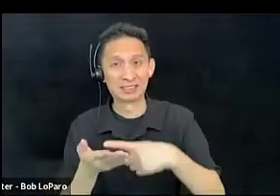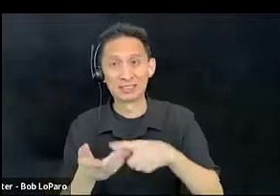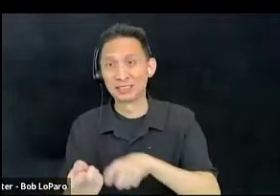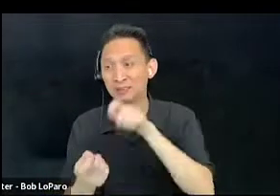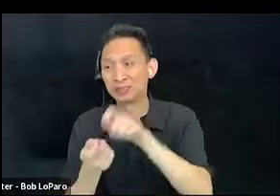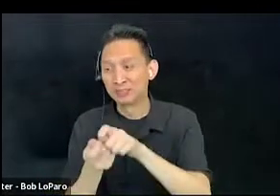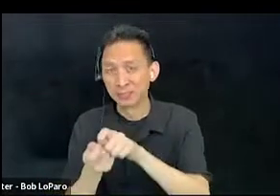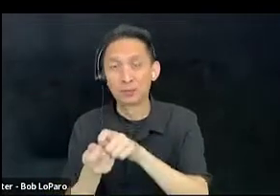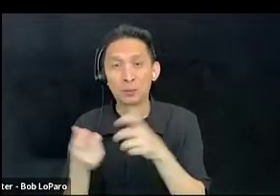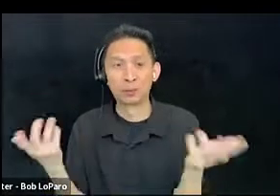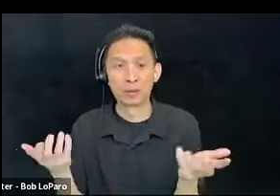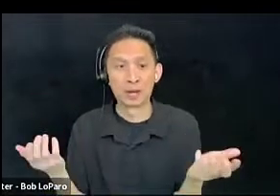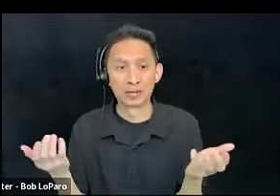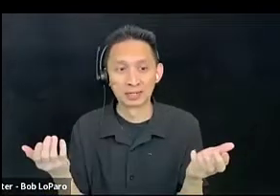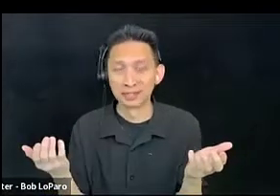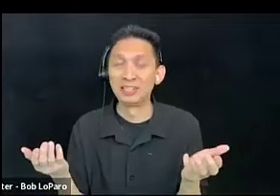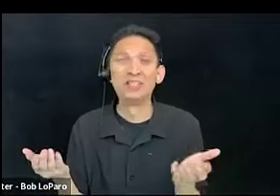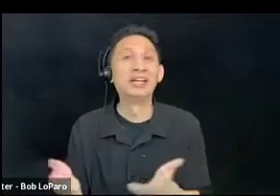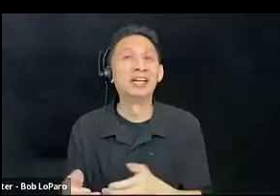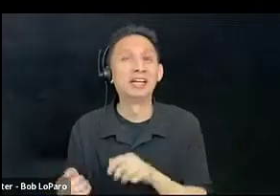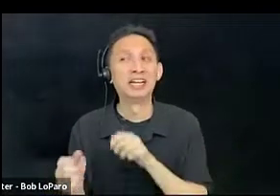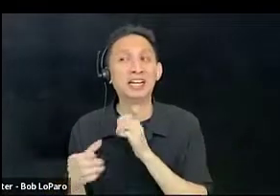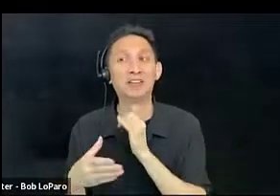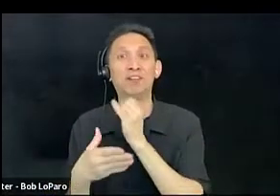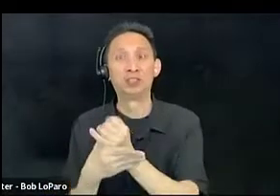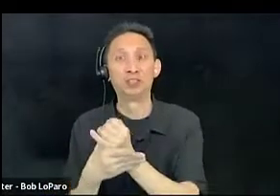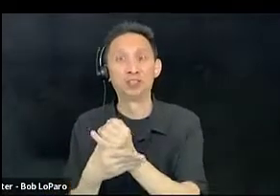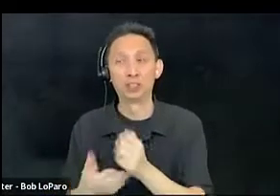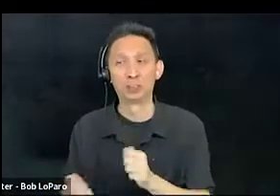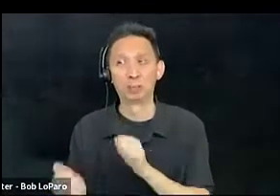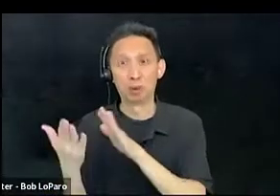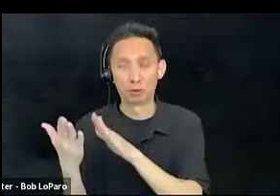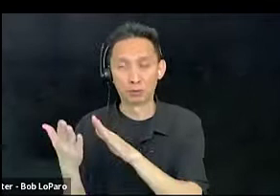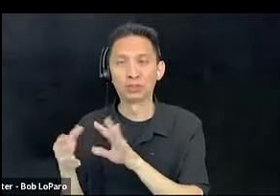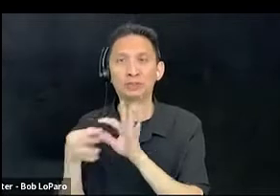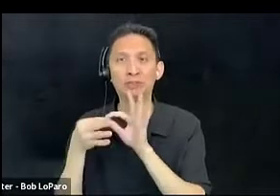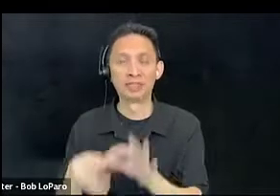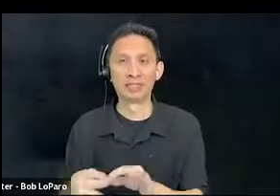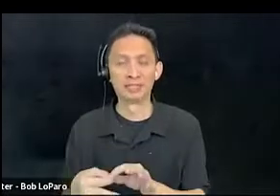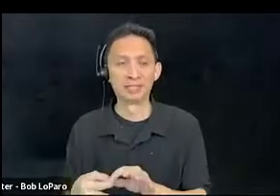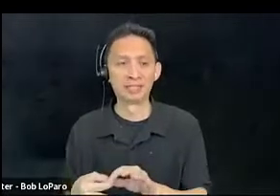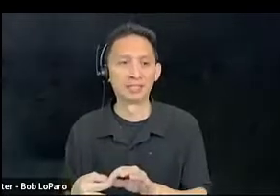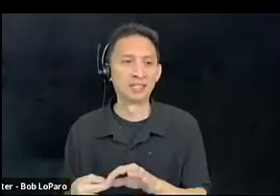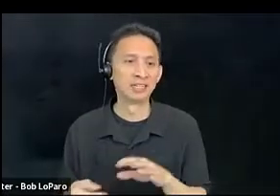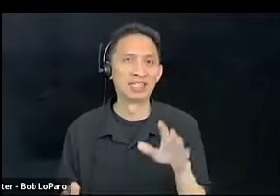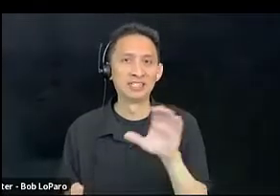the approaches to intervention that are based on the CVI range assessment